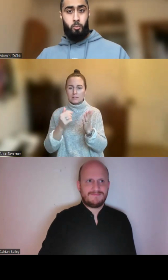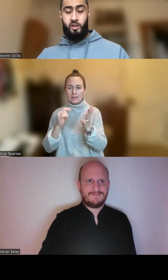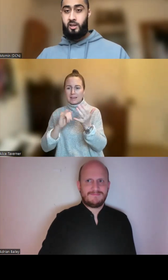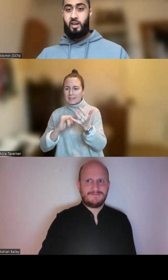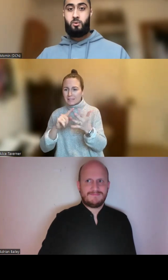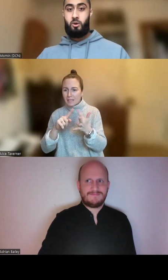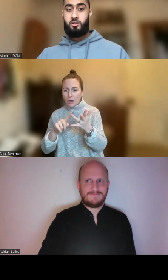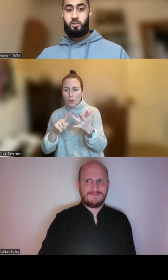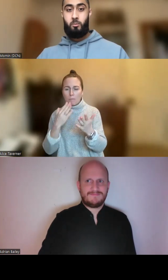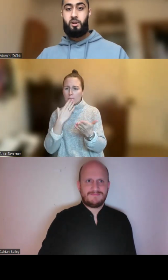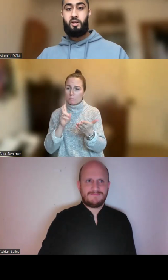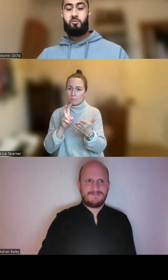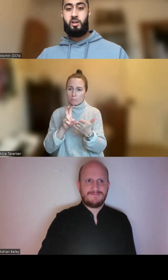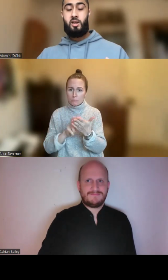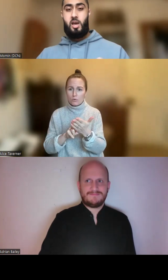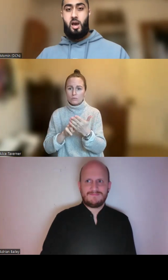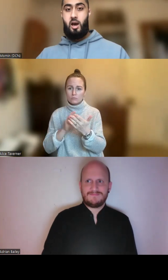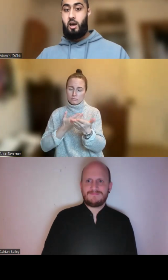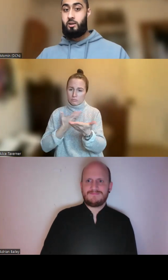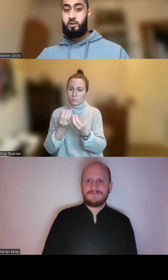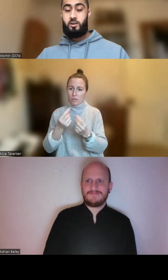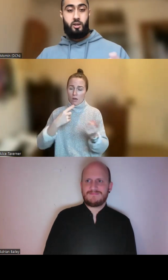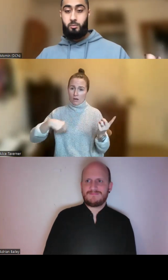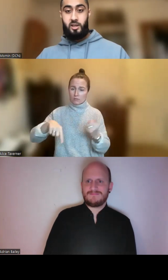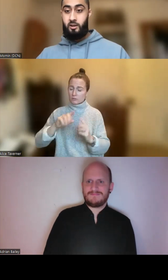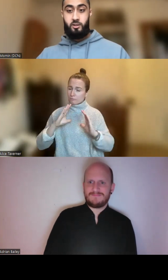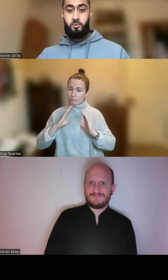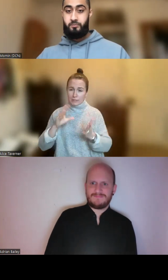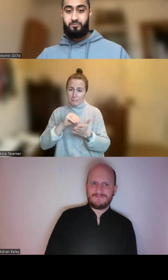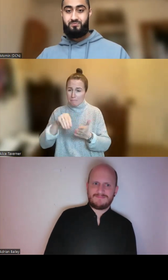book in a case with us completely free and it'll be tailored to you.